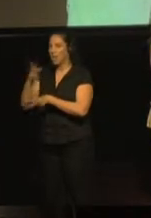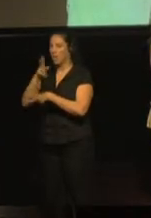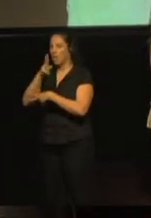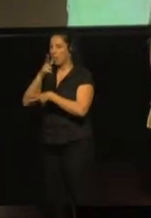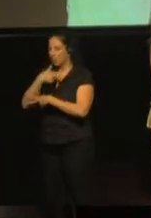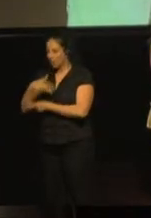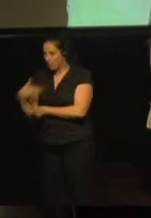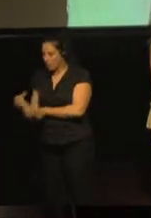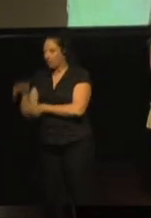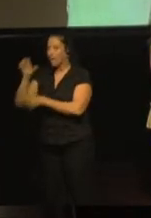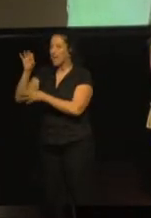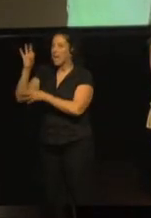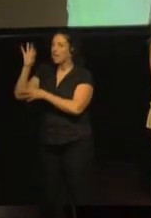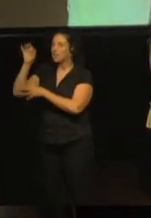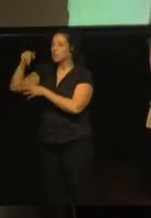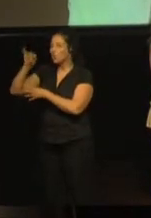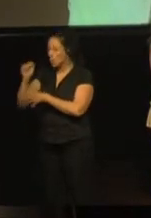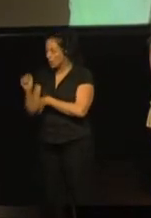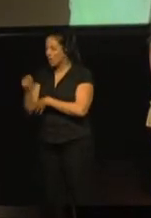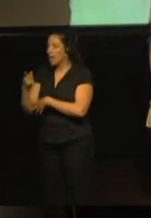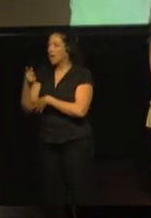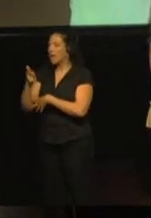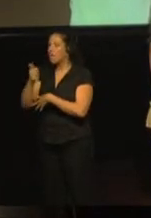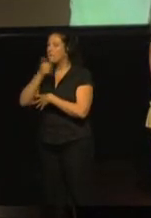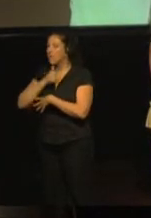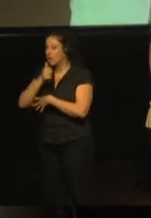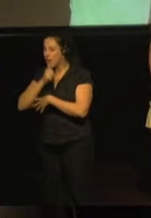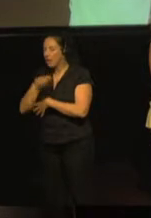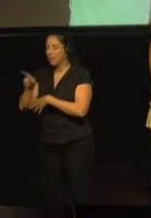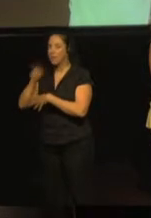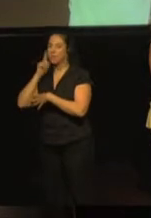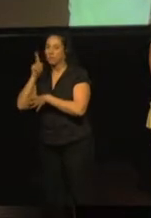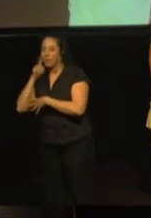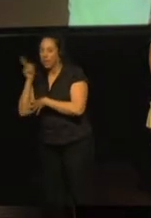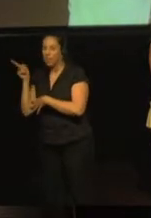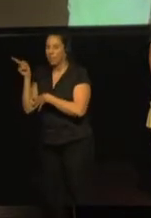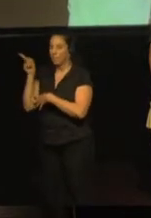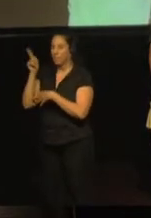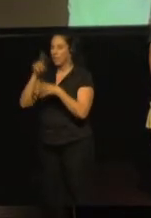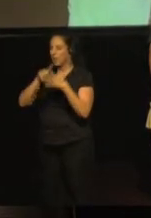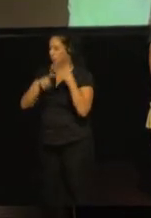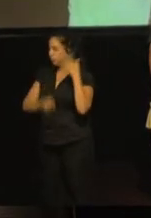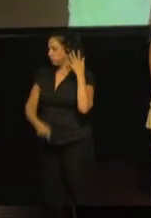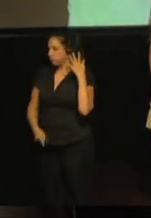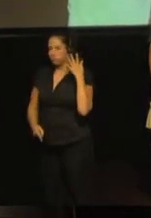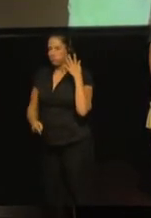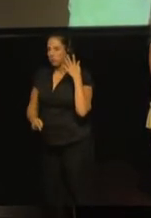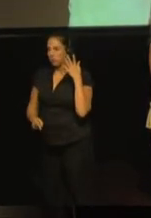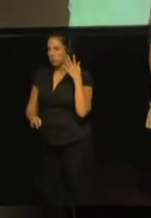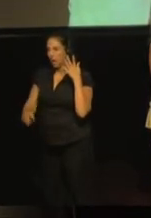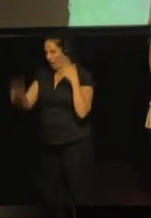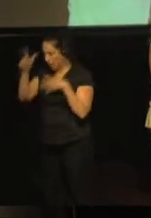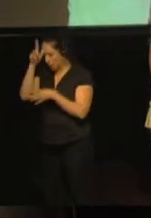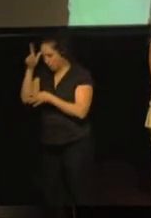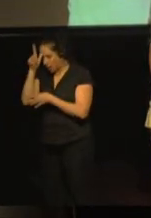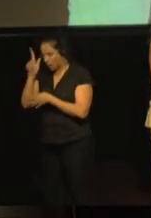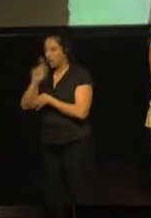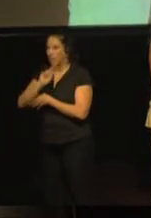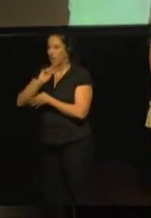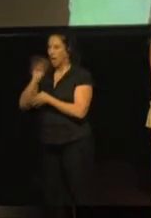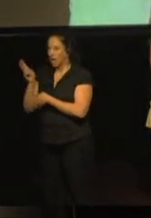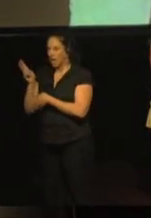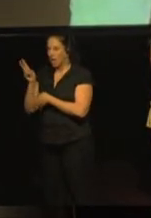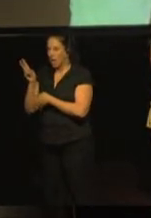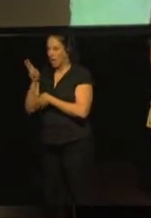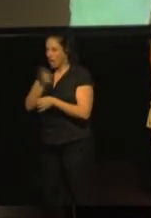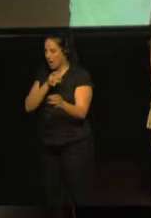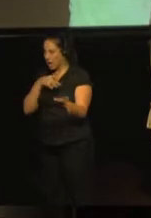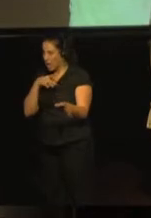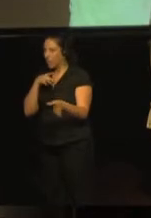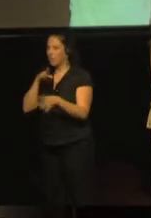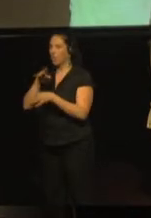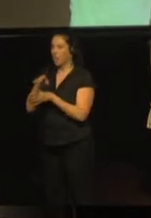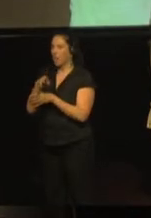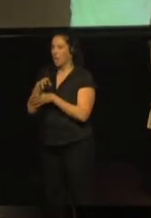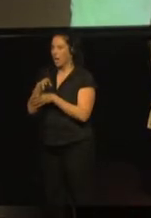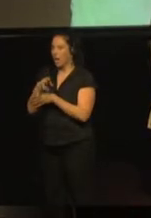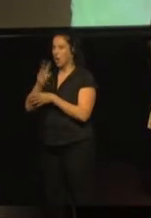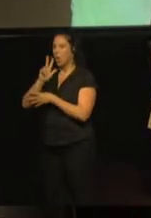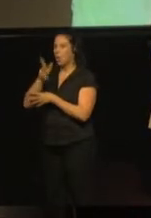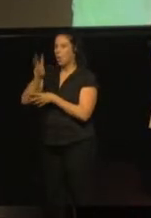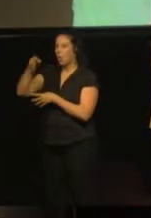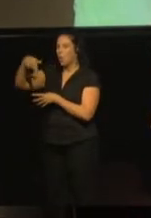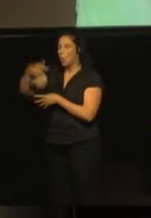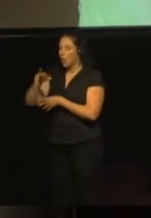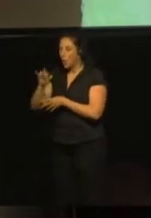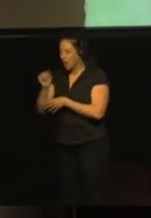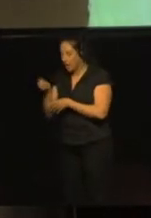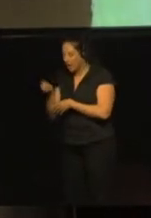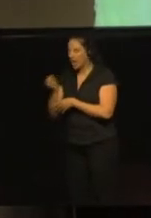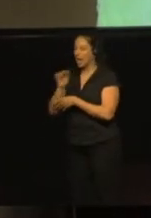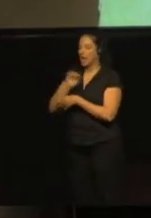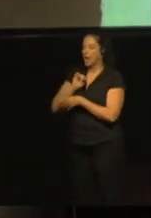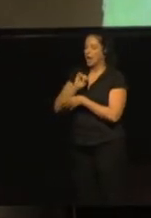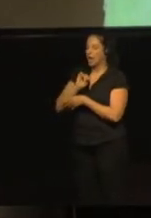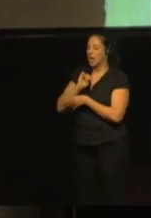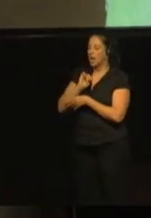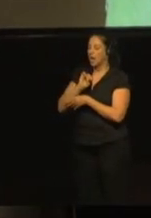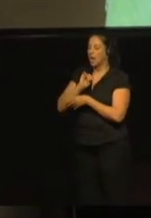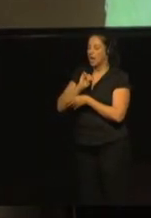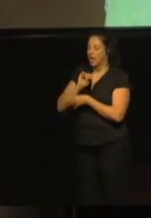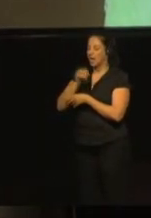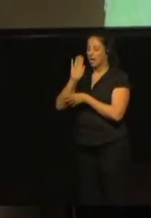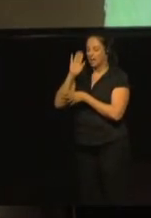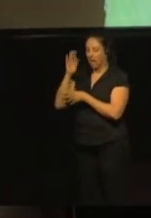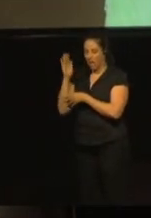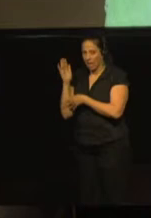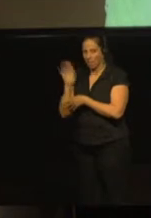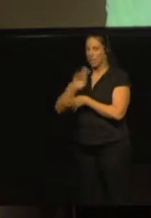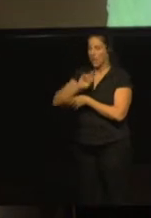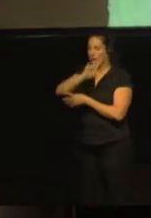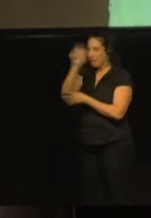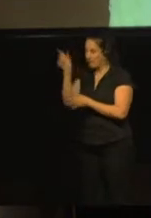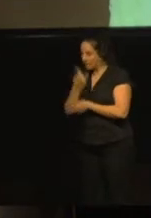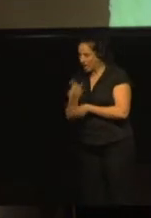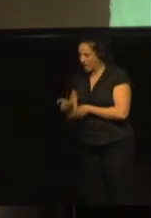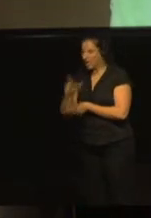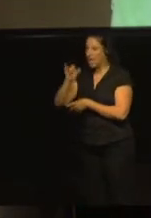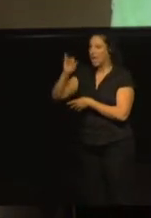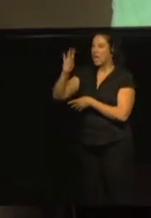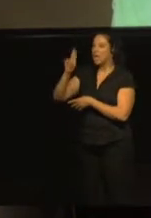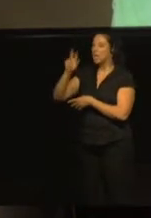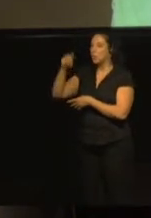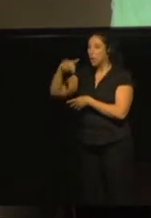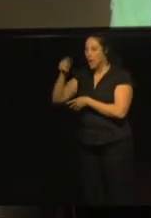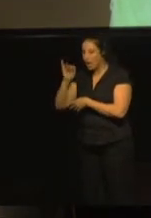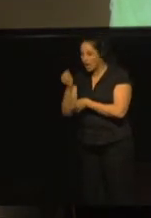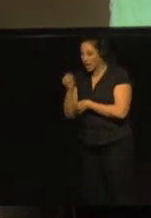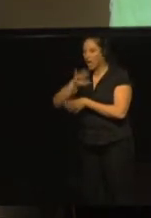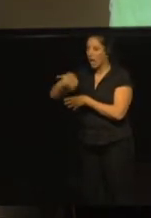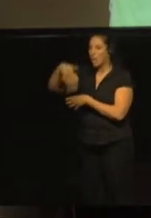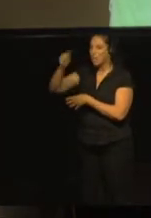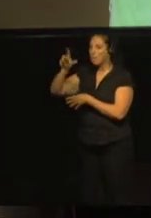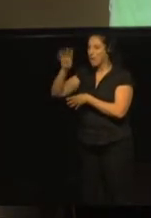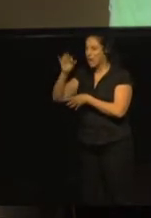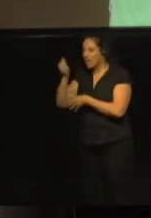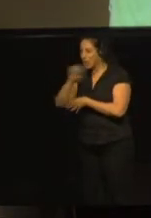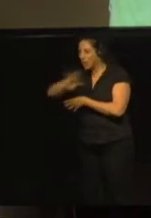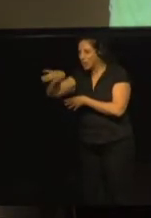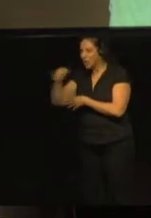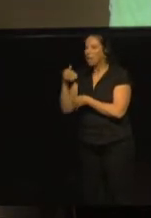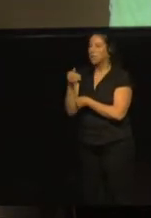Finland, France, Germany, Greece, Hungary, Ireland, Italy, Lituania, Malta, The Netherlands,